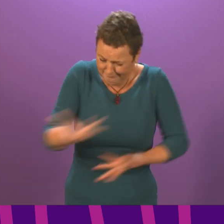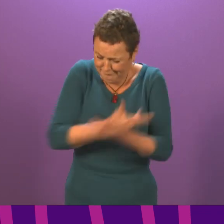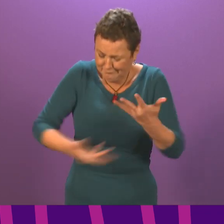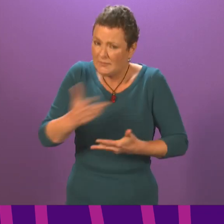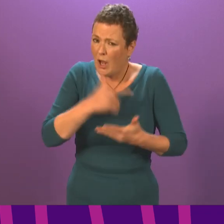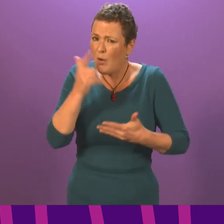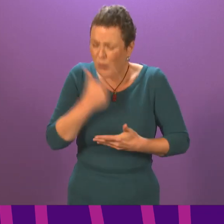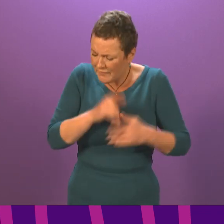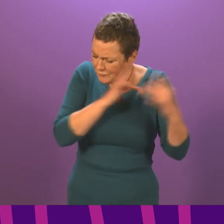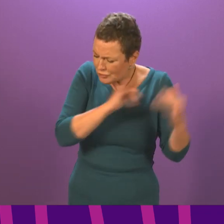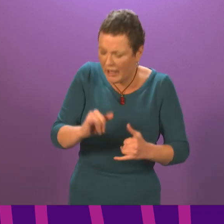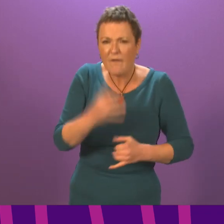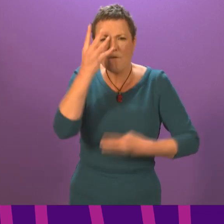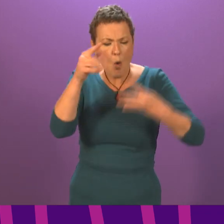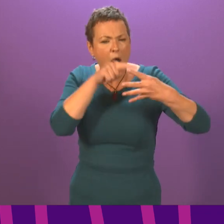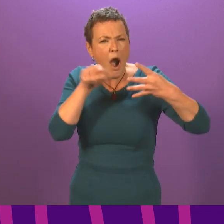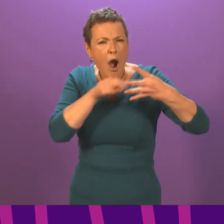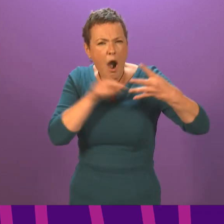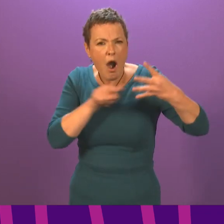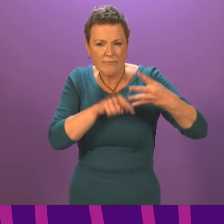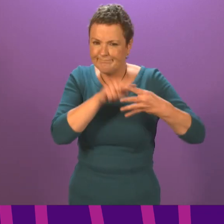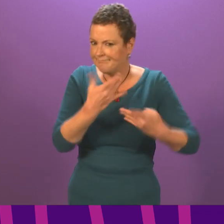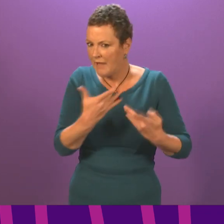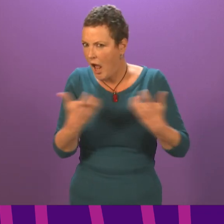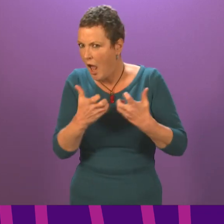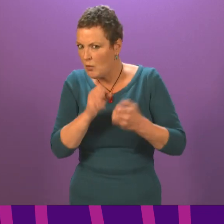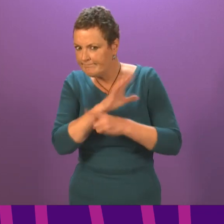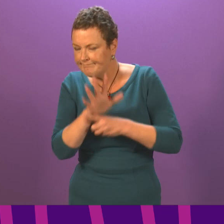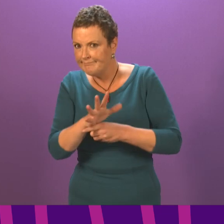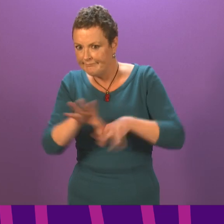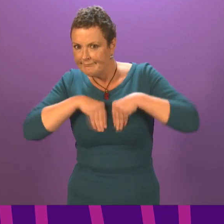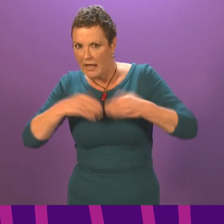that Covid causes: the immediate health harm of the virus; the wider impact that it has